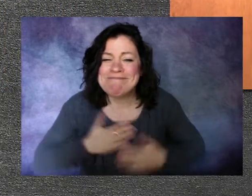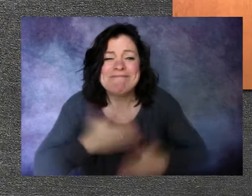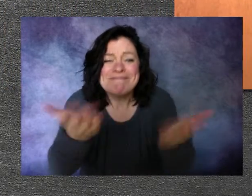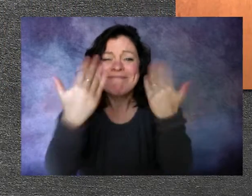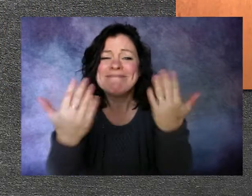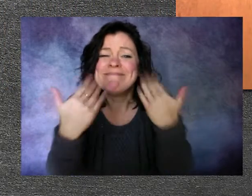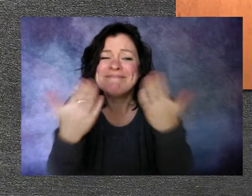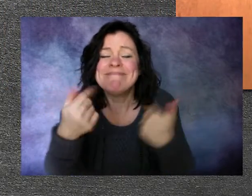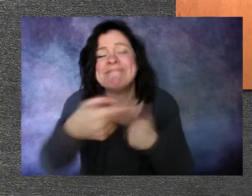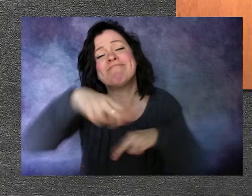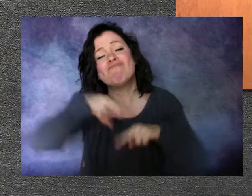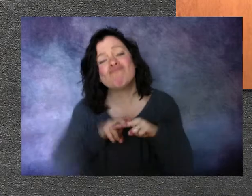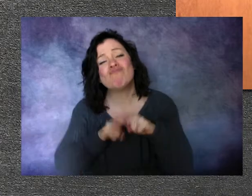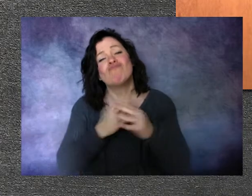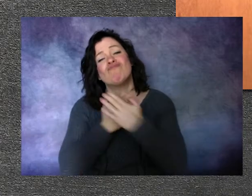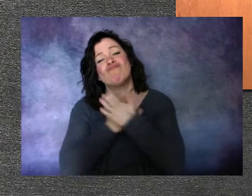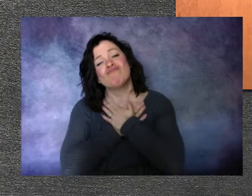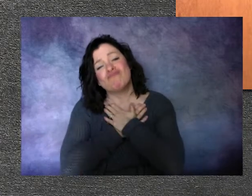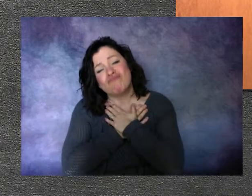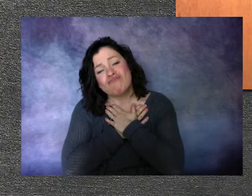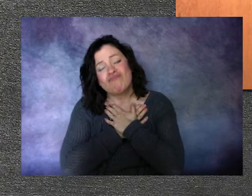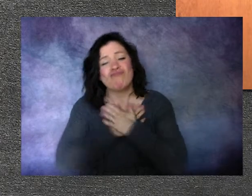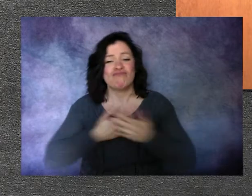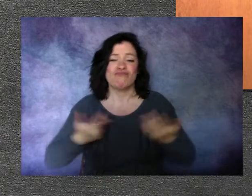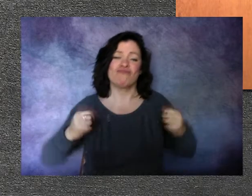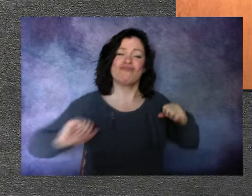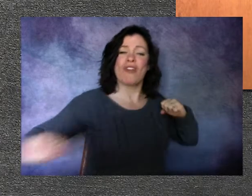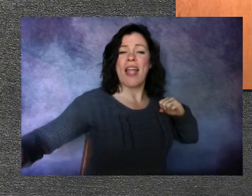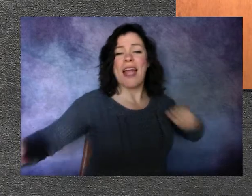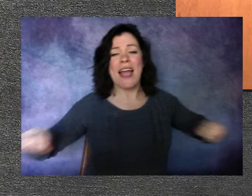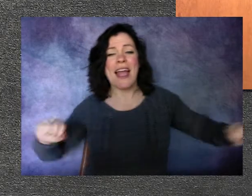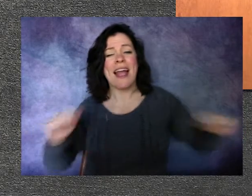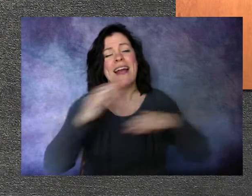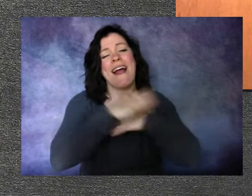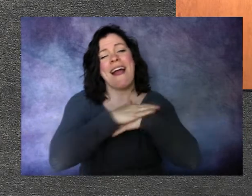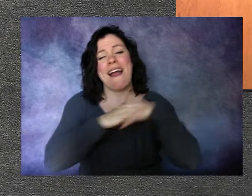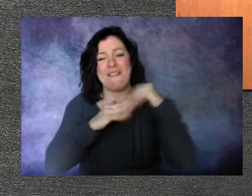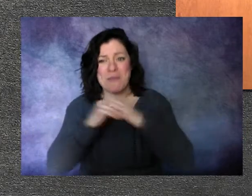So come on in, relax, sit down, stretch out a little bit.